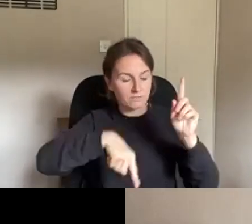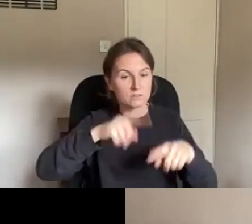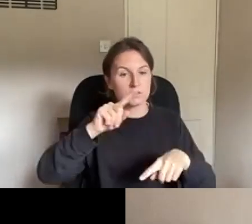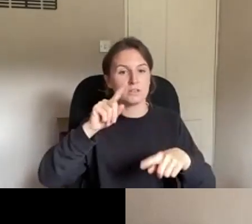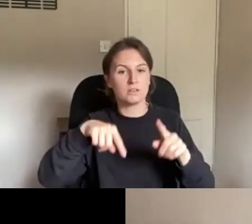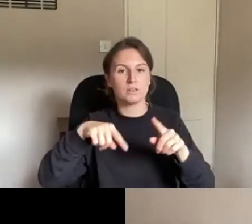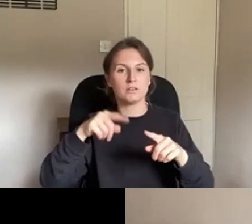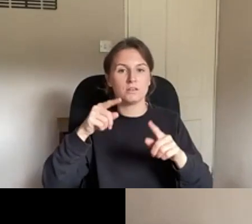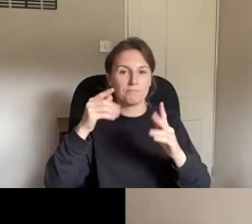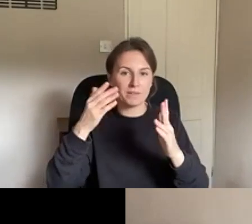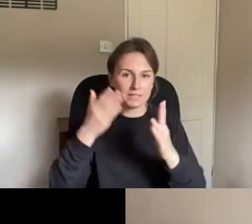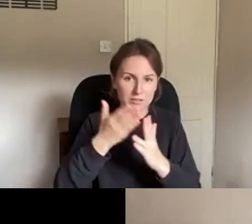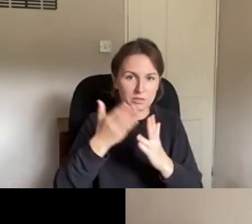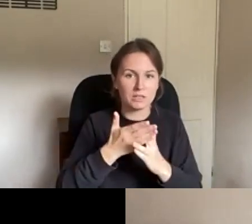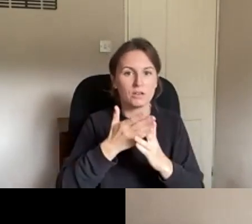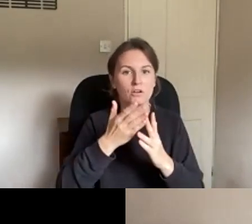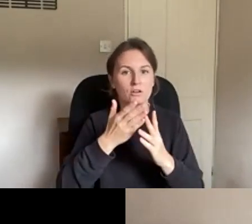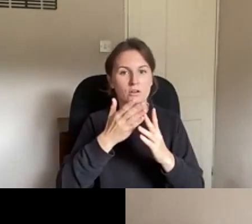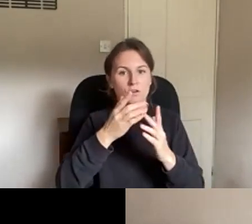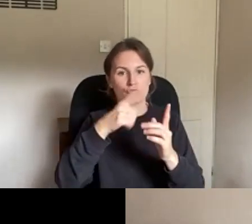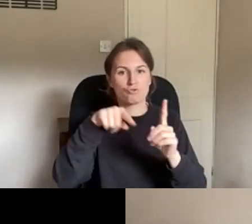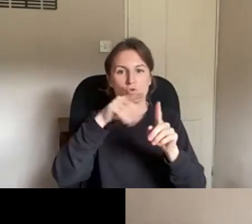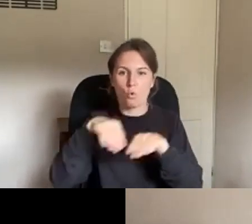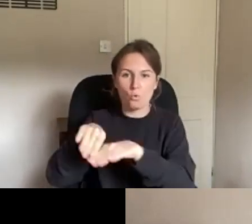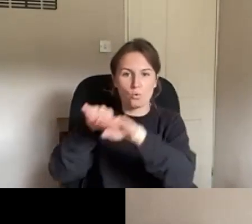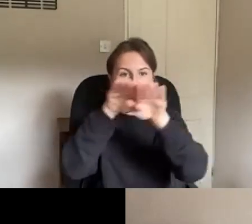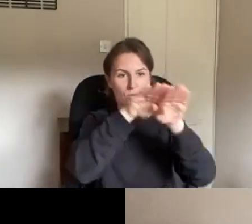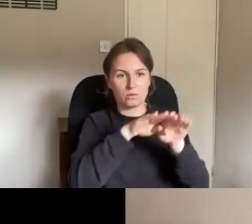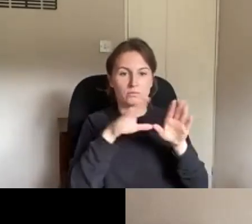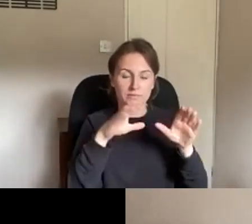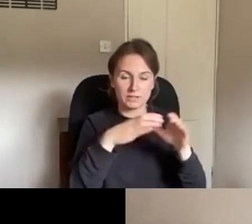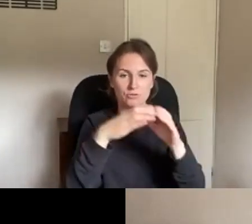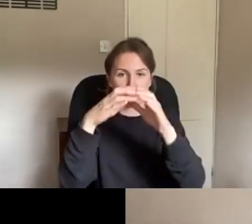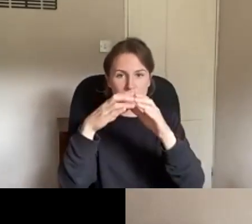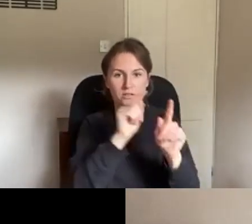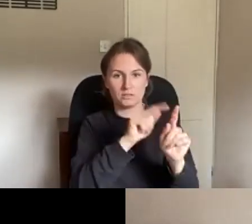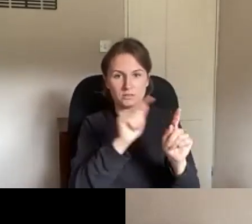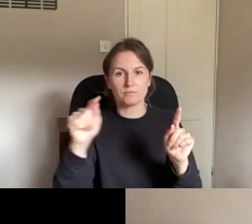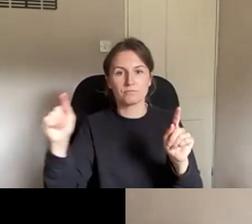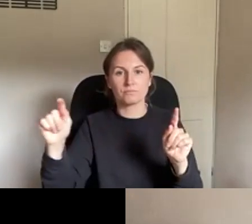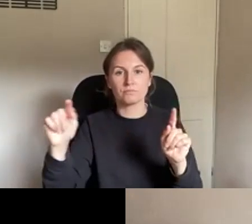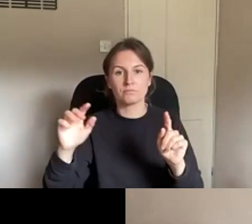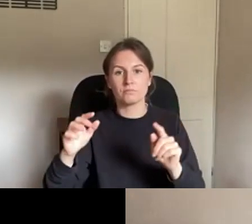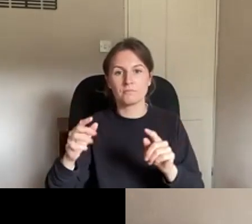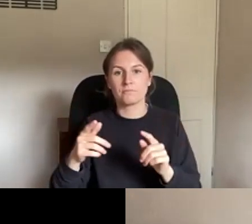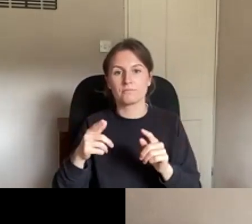and inclusion across all categories. Our judges were provided with guidance when scoring,